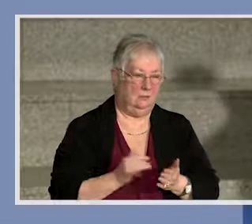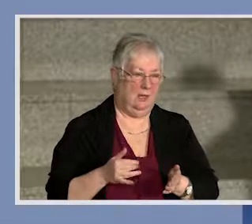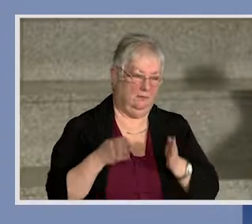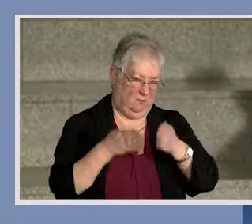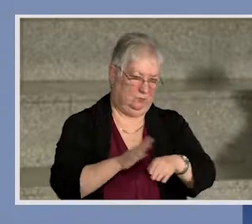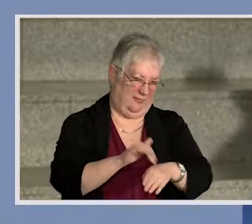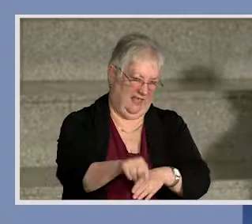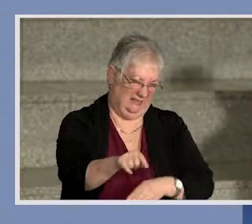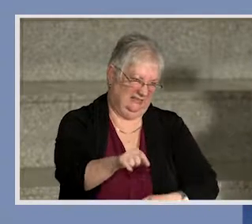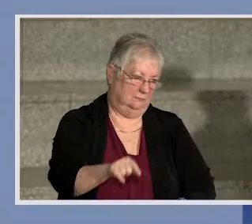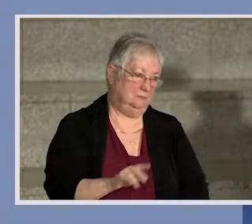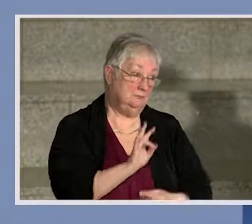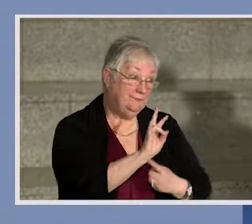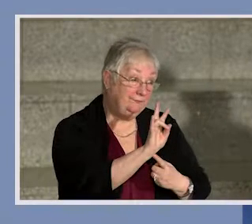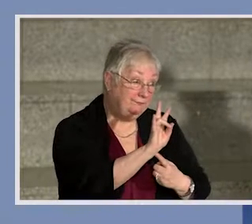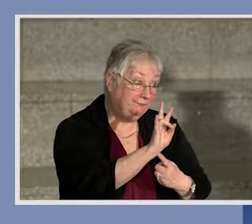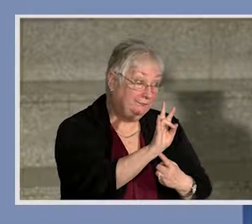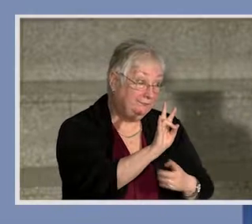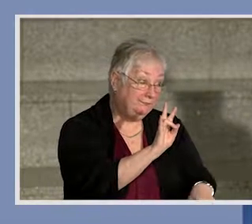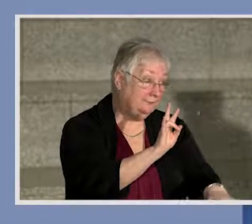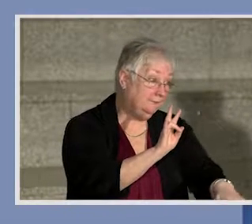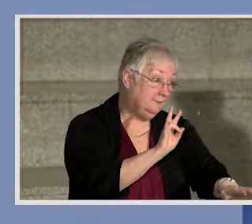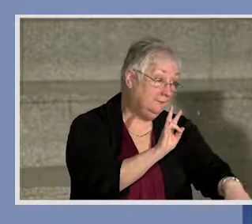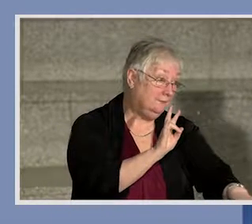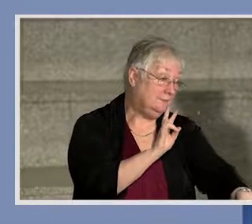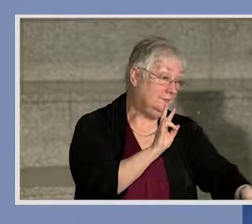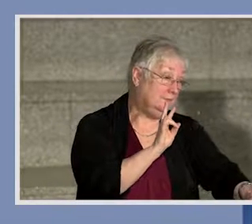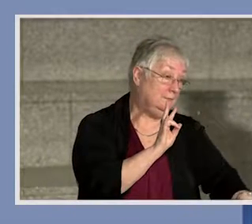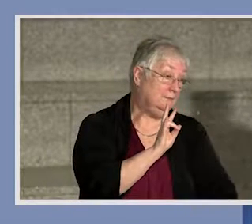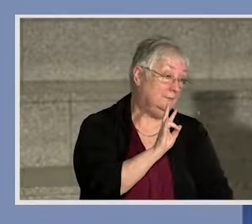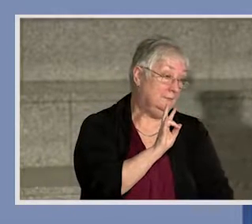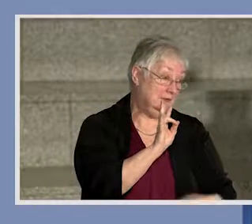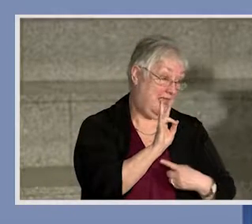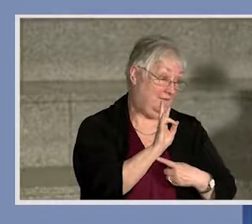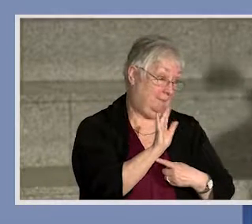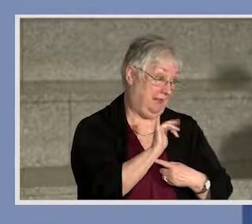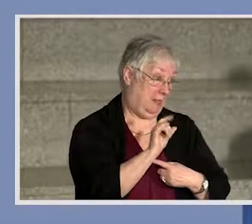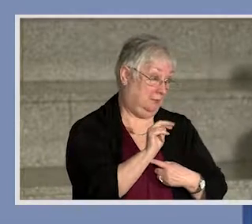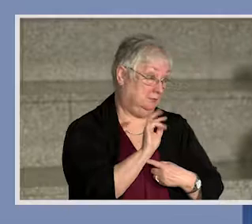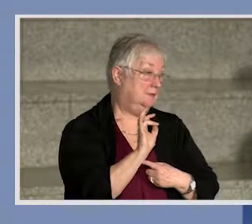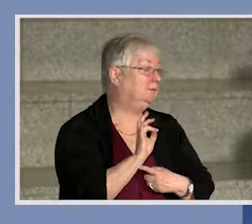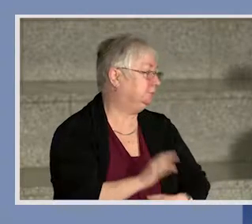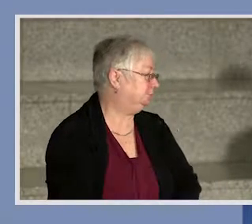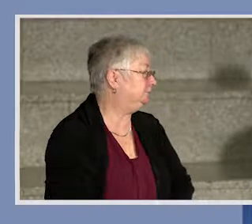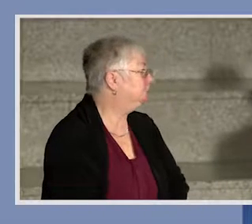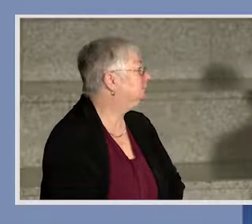THIS IS THE CATEGORIES THAT YOU WILL BE WORKING THROUGH TONIGHT, AND I WANT TO TALK A LITTLE BIT ABOUT THOSE.